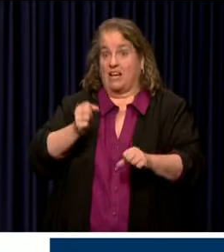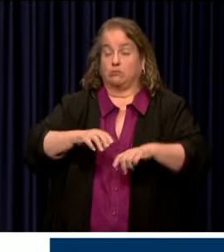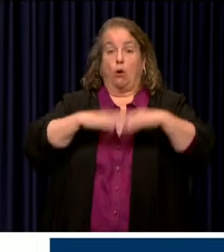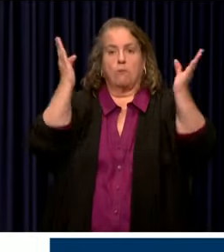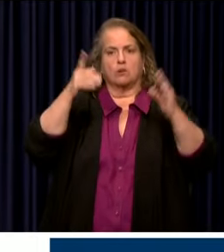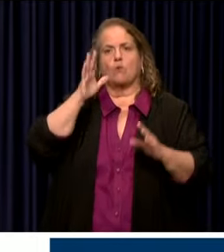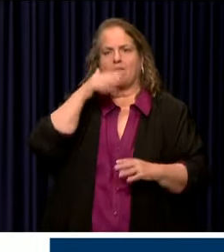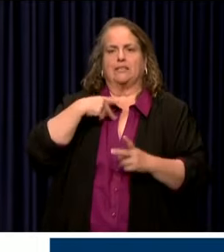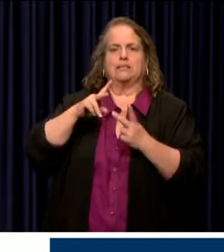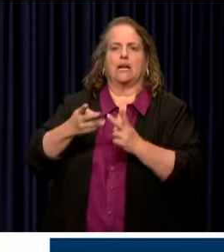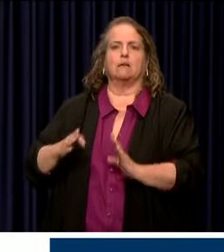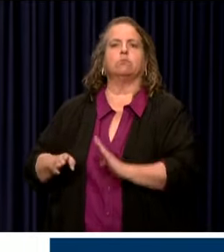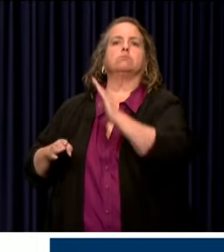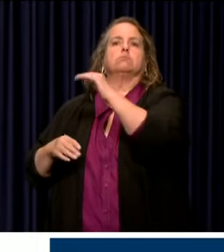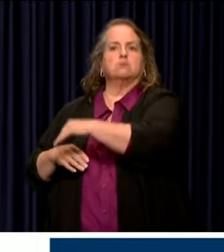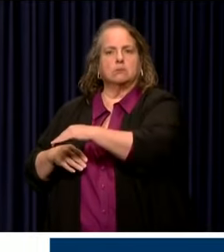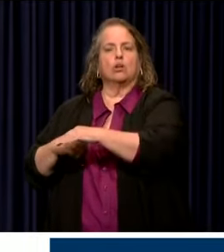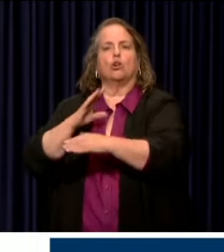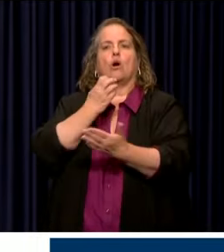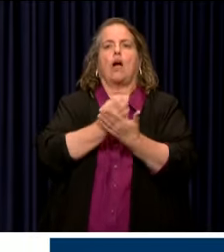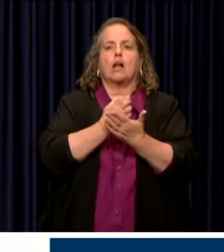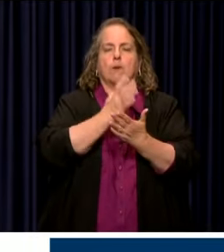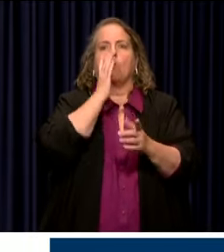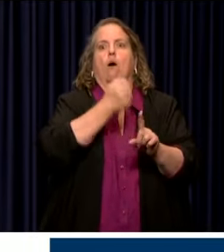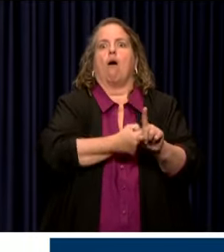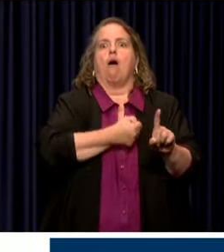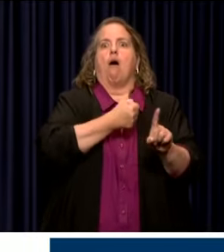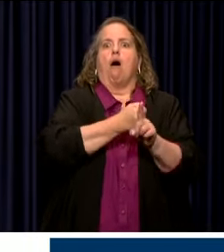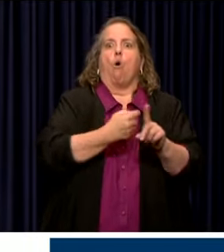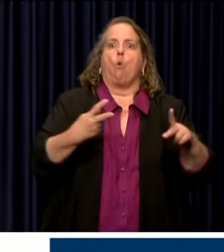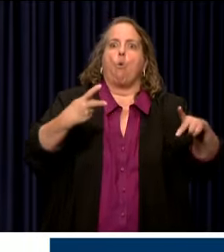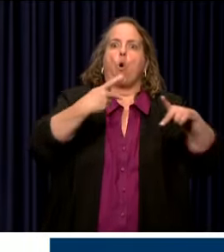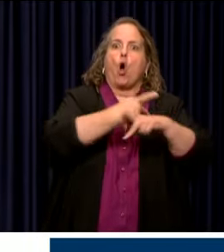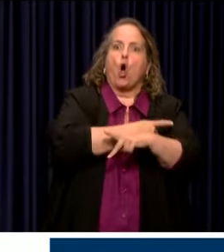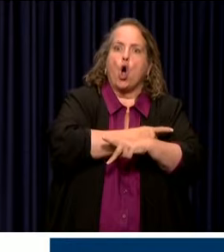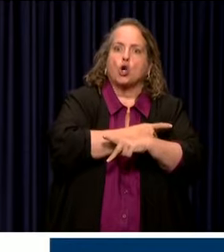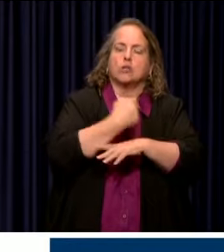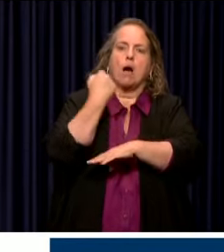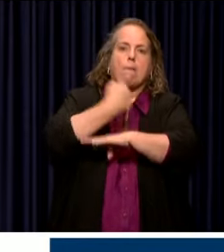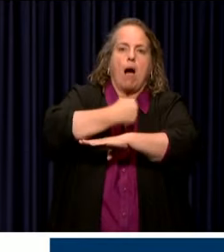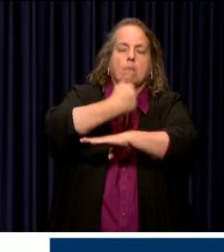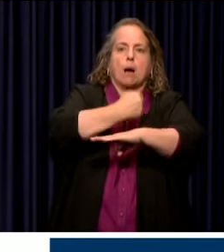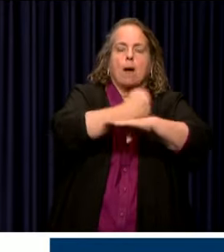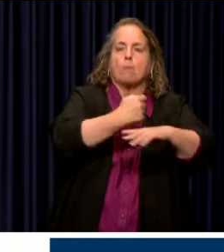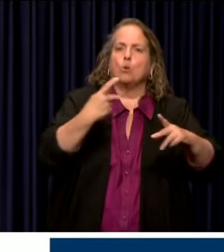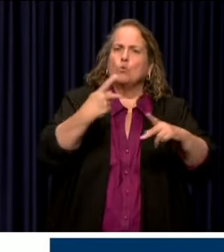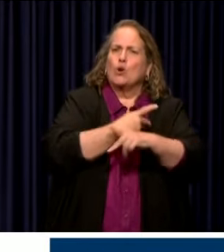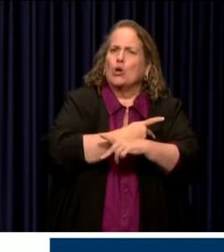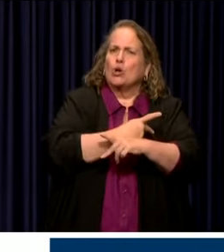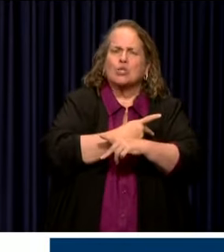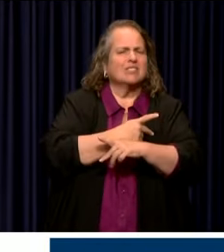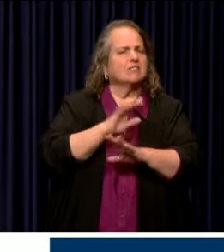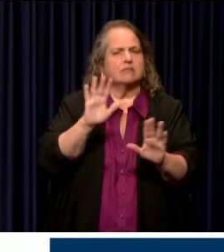SUPPORT DURING THE ILLNESS. THE ANSWER IS WE REALLY DON'T KNOW FOR THE LONG-TERM BUT OBVIOUSLY THAT'S A CONCERN.